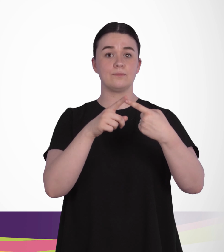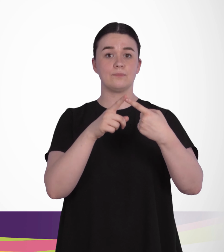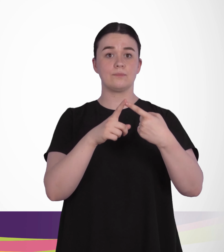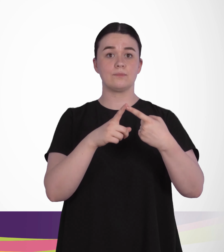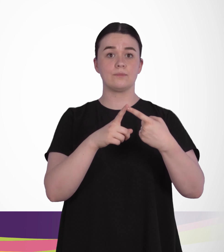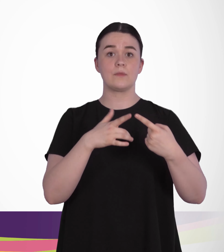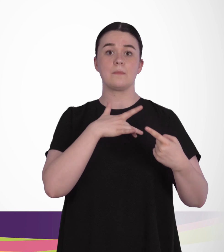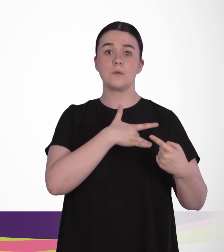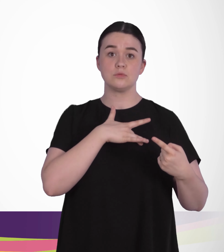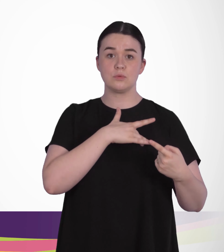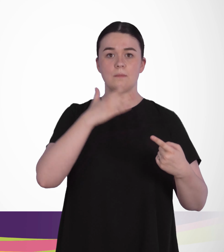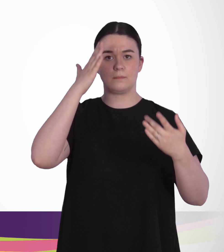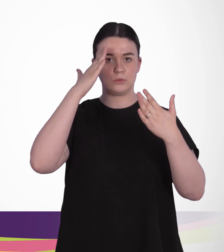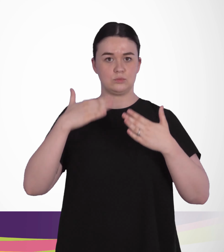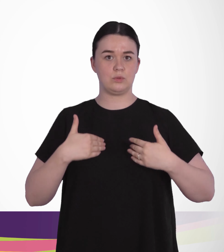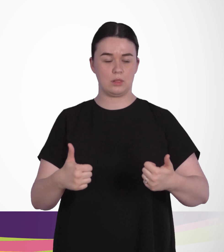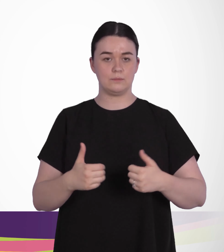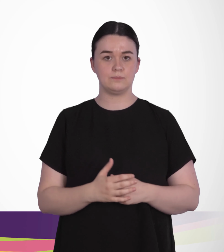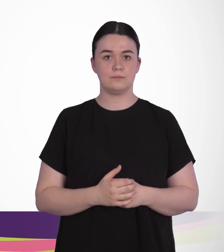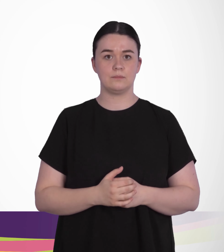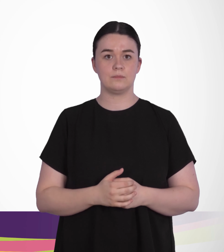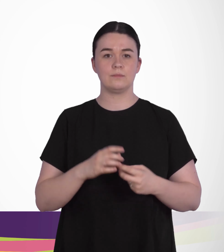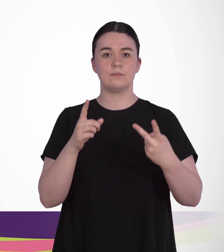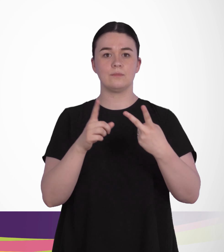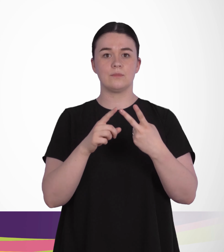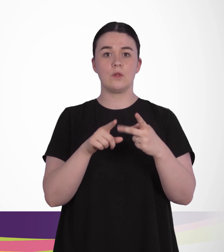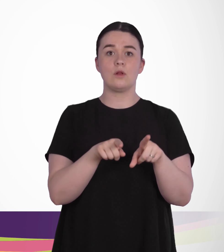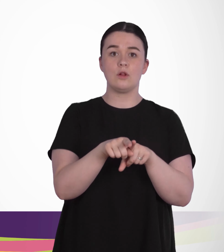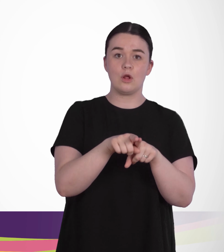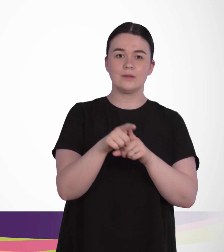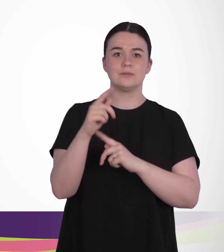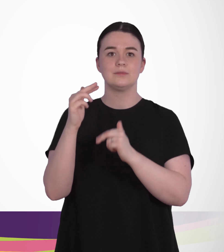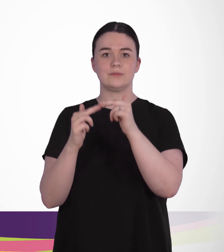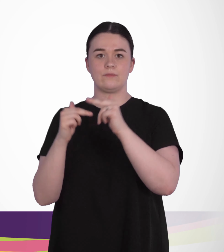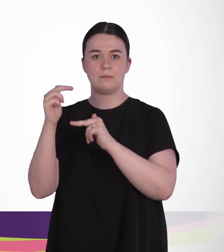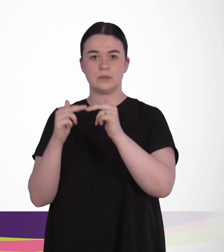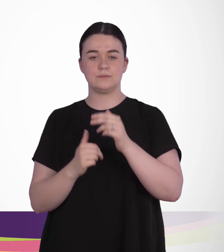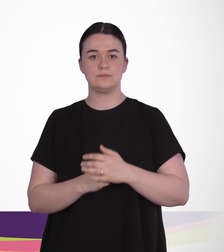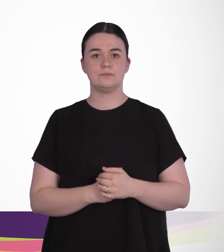• Emotional and mental health • Learning and development